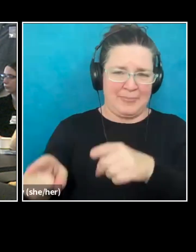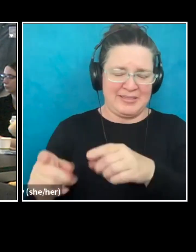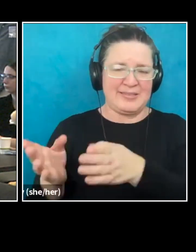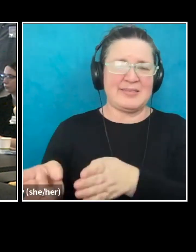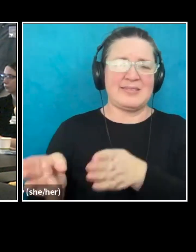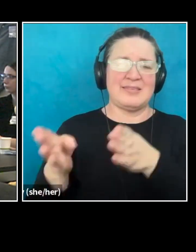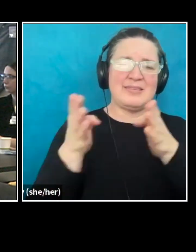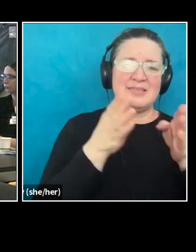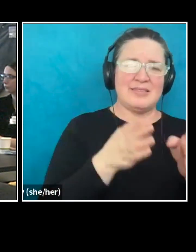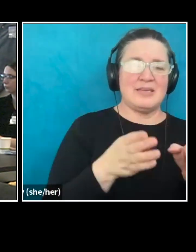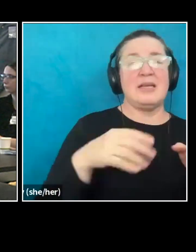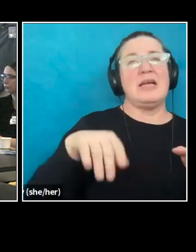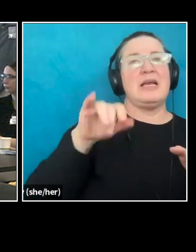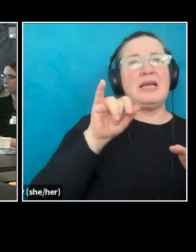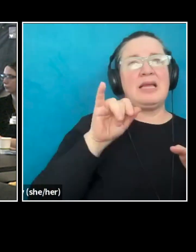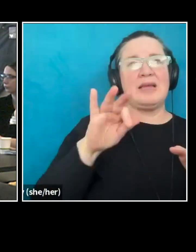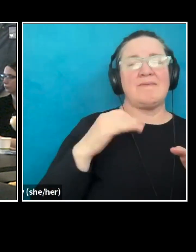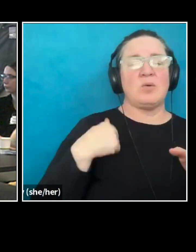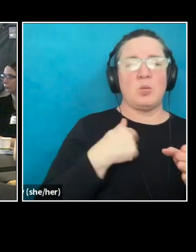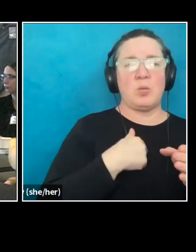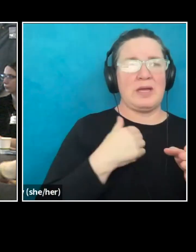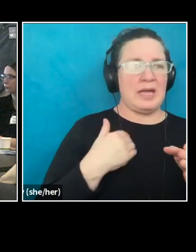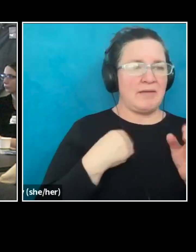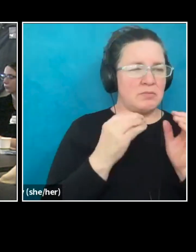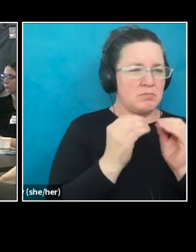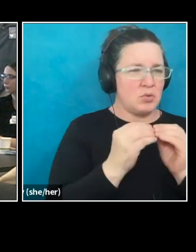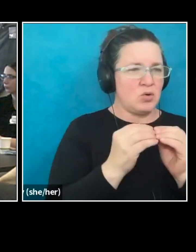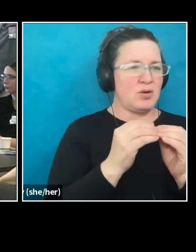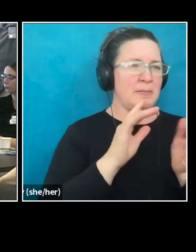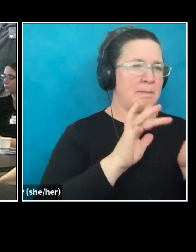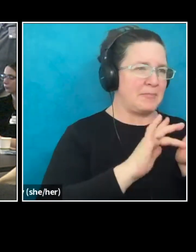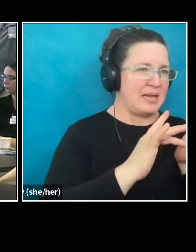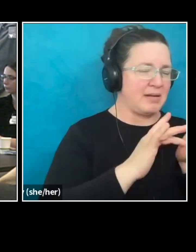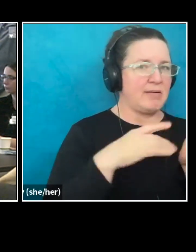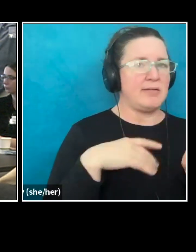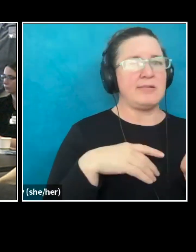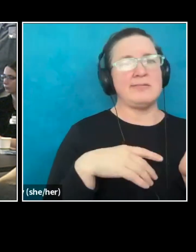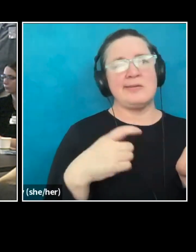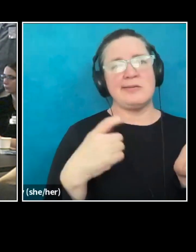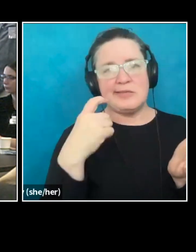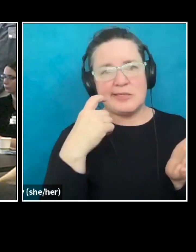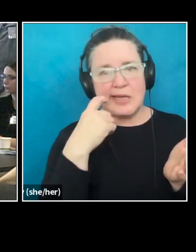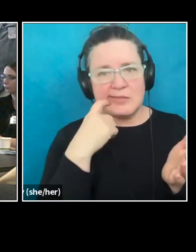currently don't have that? How can we move the needle um uh both by changing the land use and